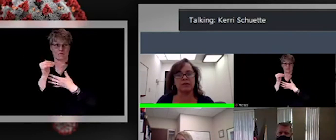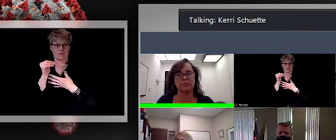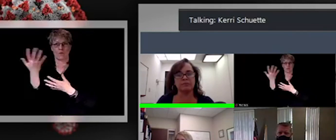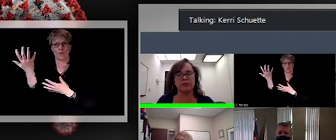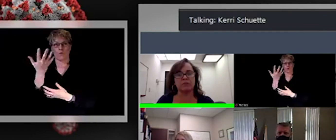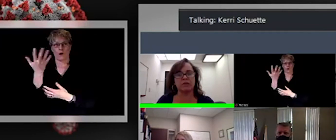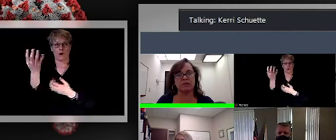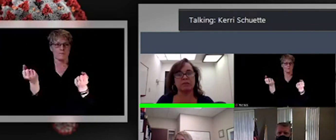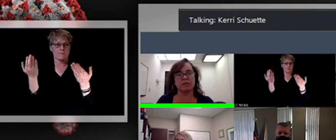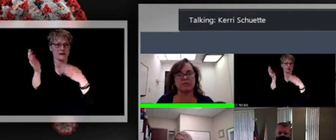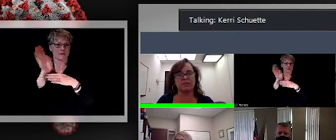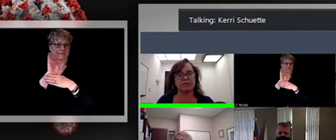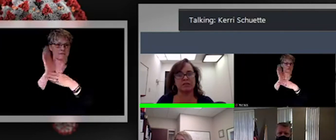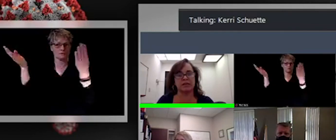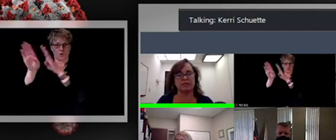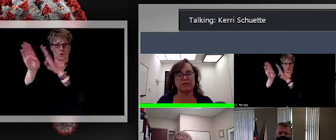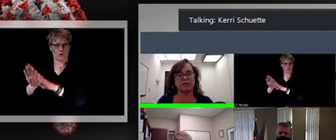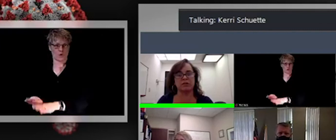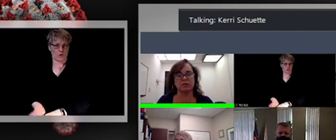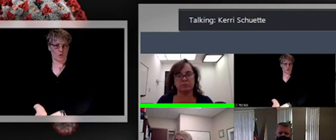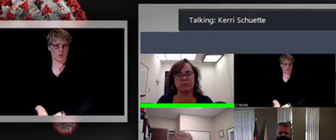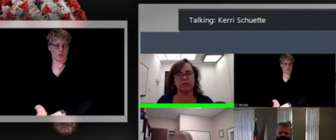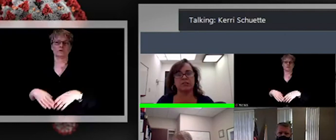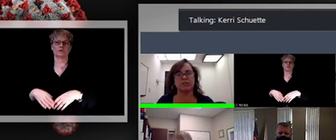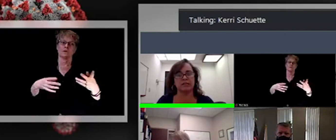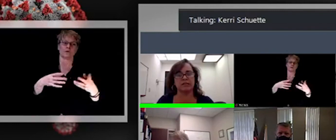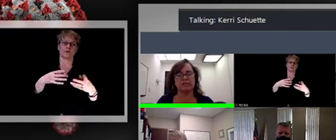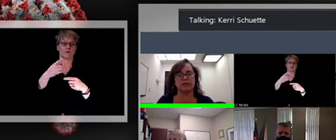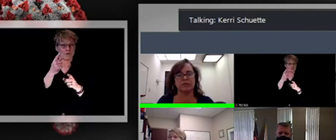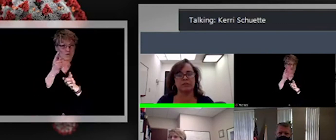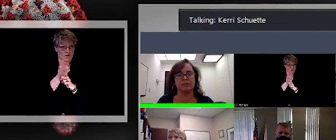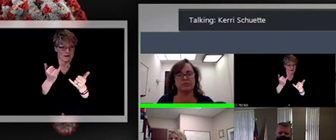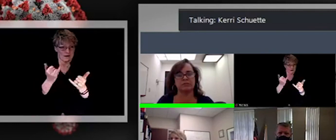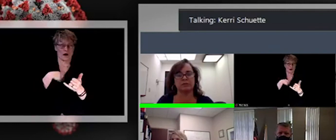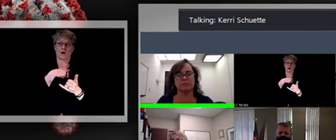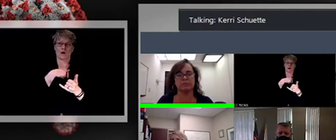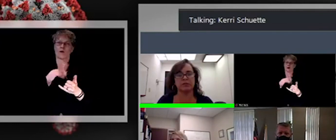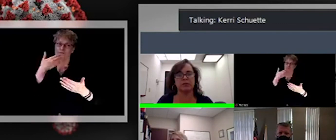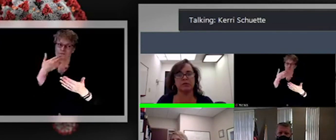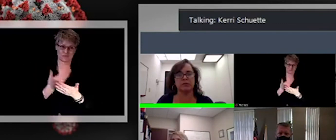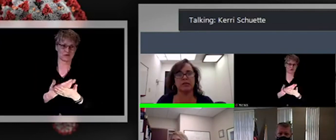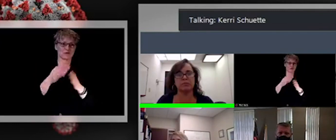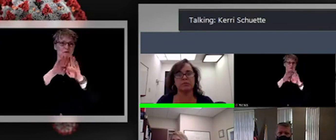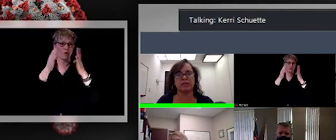it made a big difference that the community pitched in and it has helped us keep those